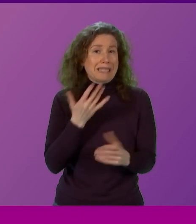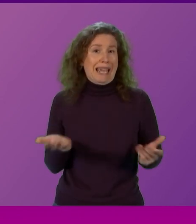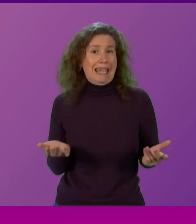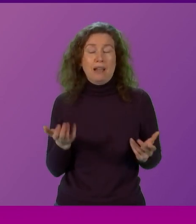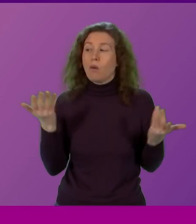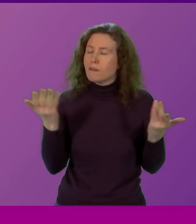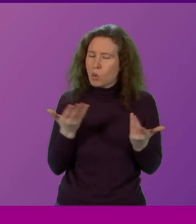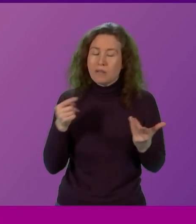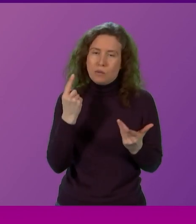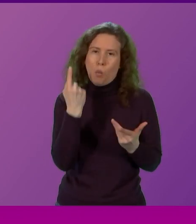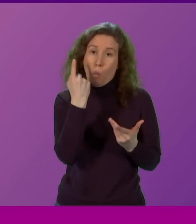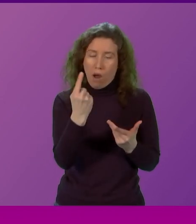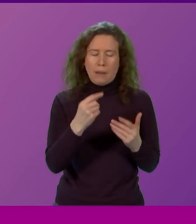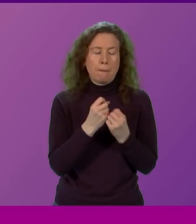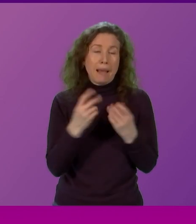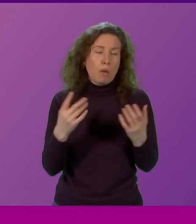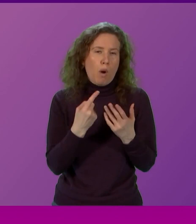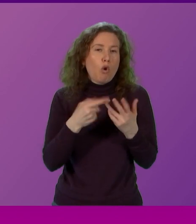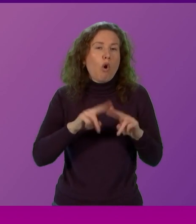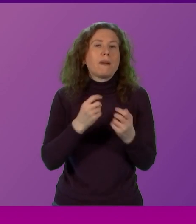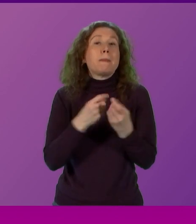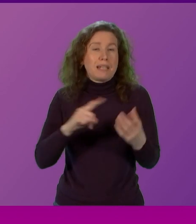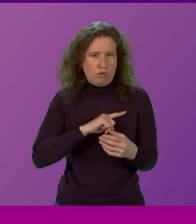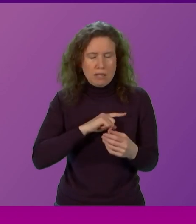It is, of course, one of the many reasons why the sooner Scotland is independent and